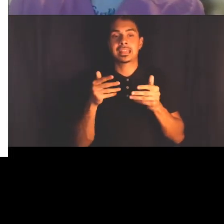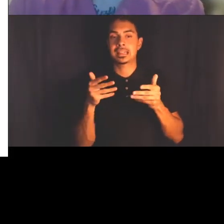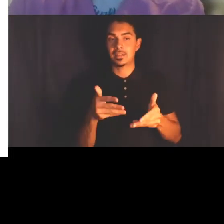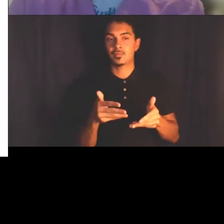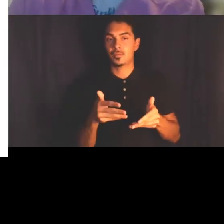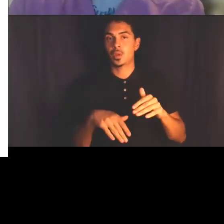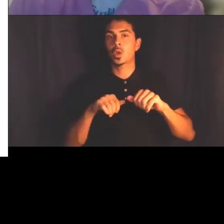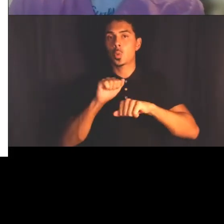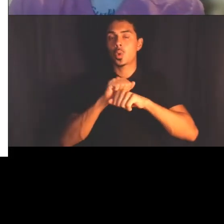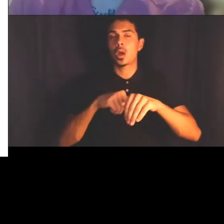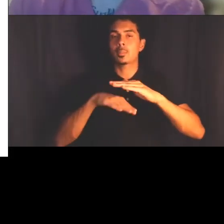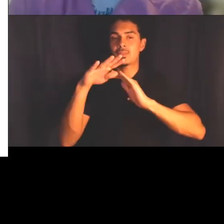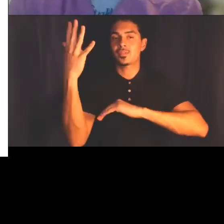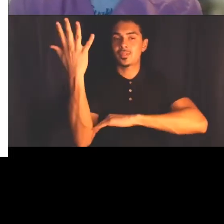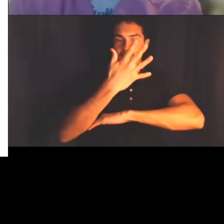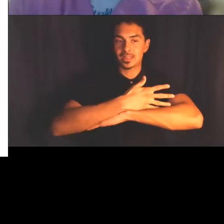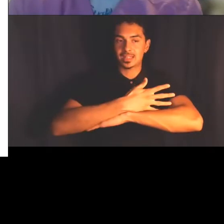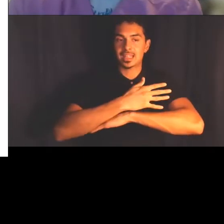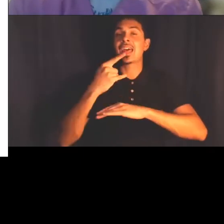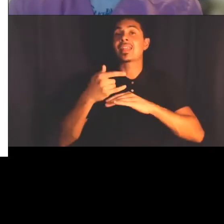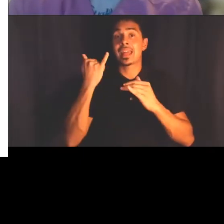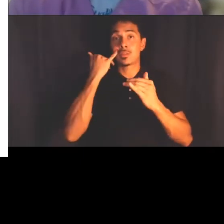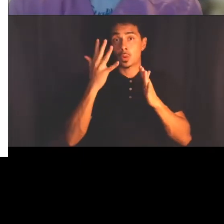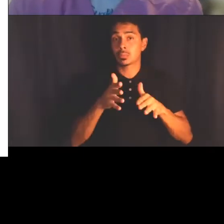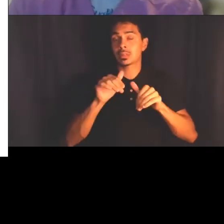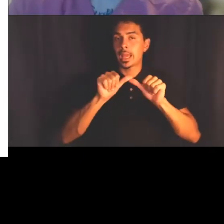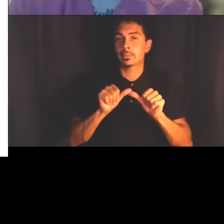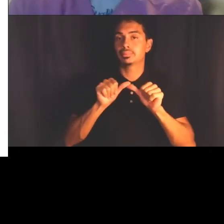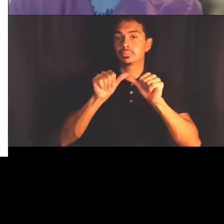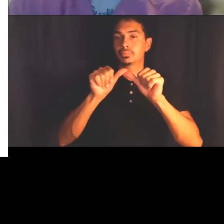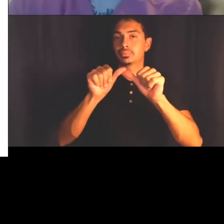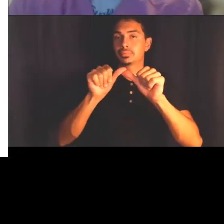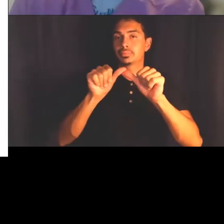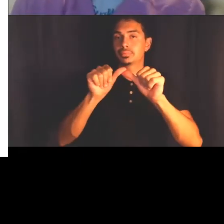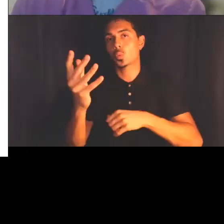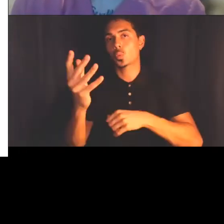With all of these, like I said, we wanna make sure that we're trying to provide access